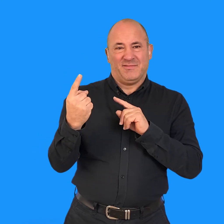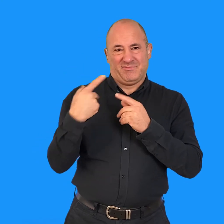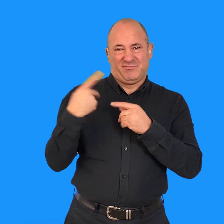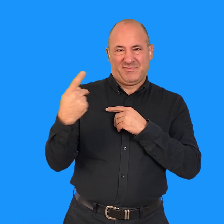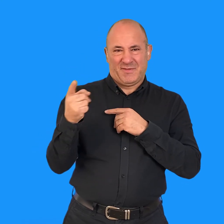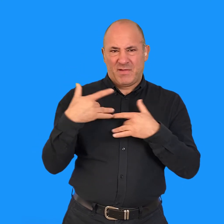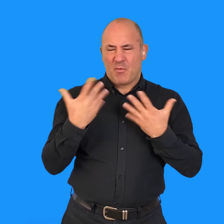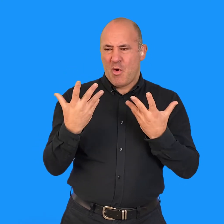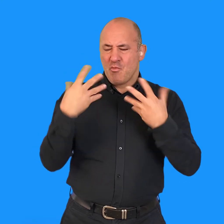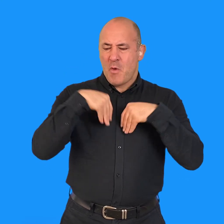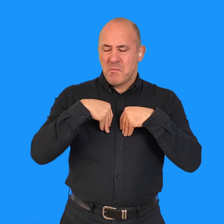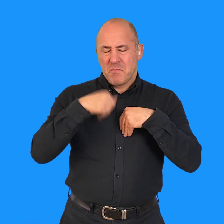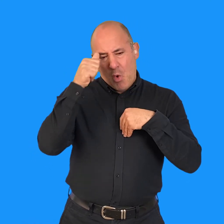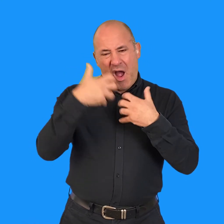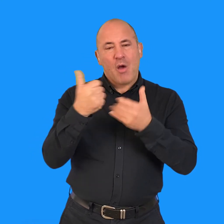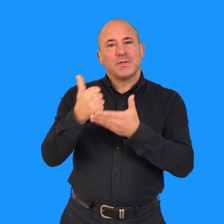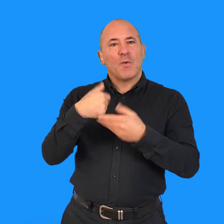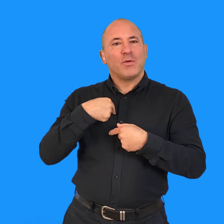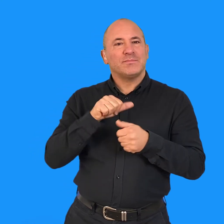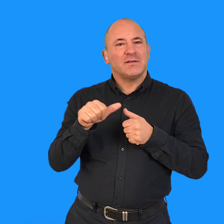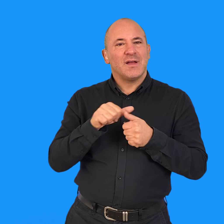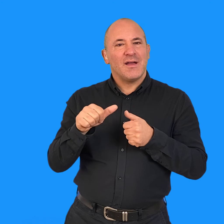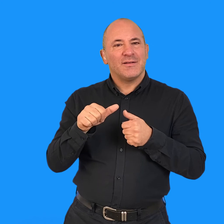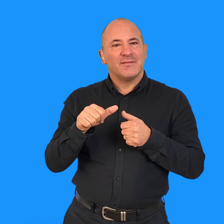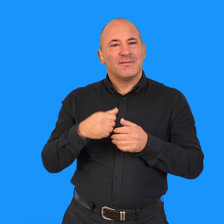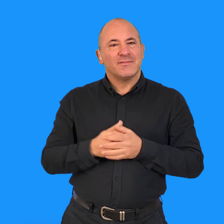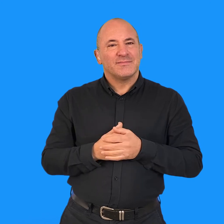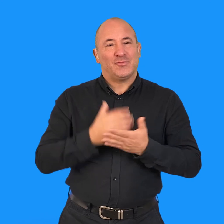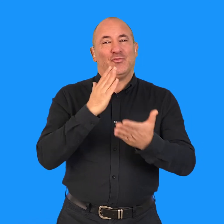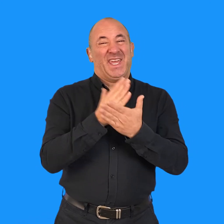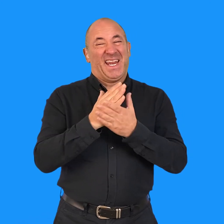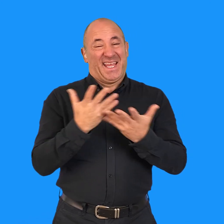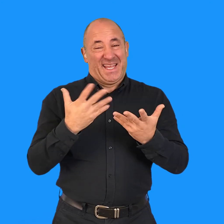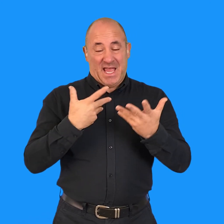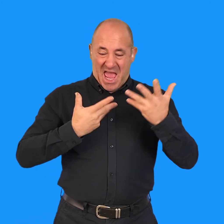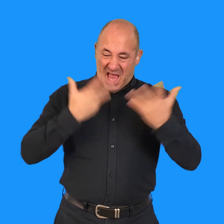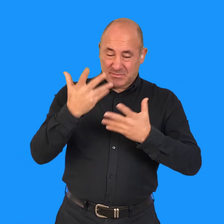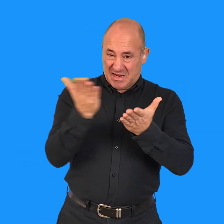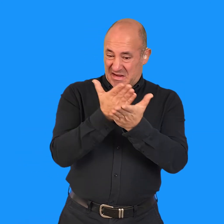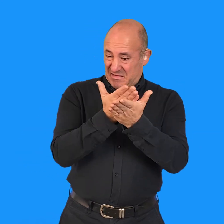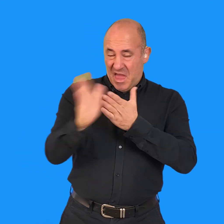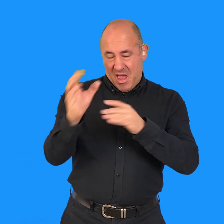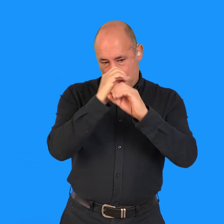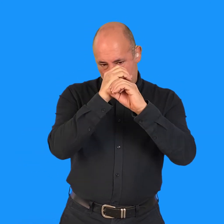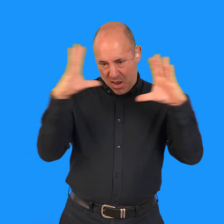who feels more equipped to support me. For me, it's about giving clarity.